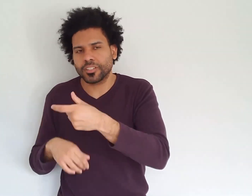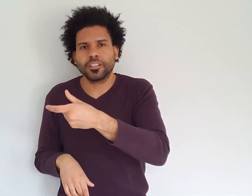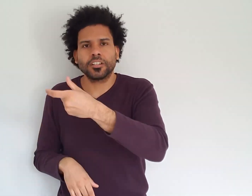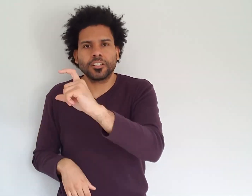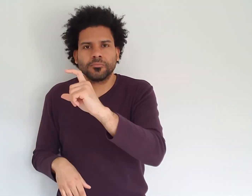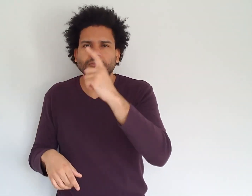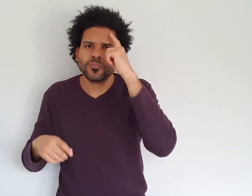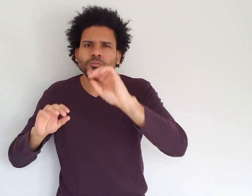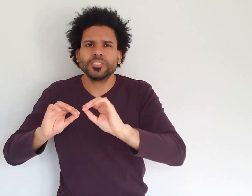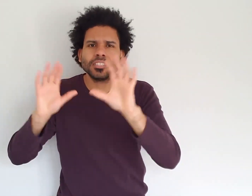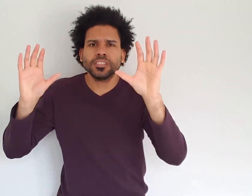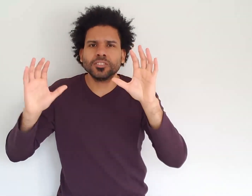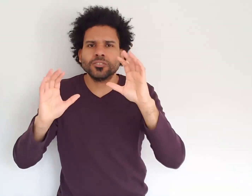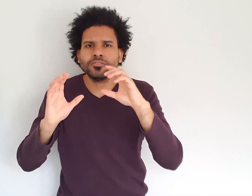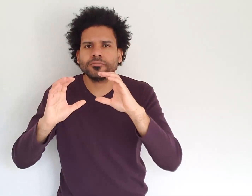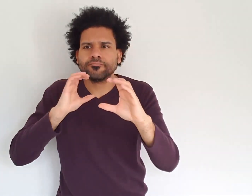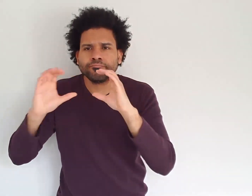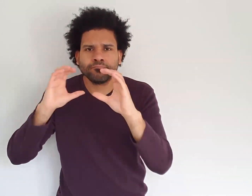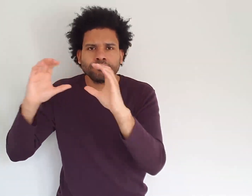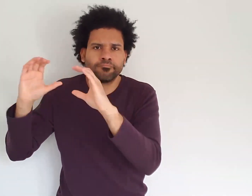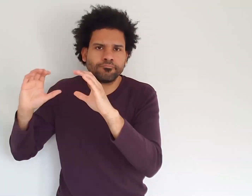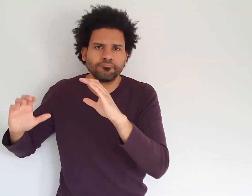for clear communication.